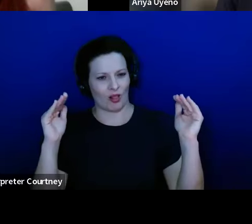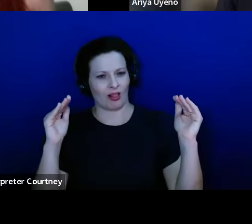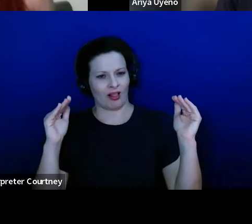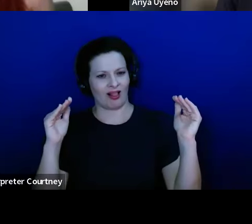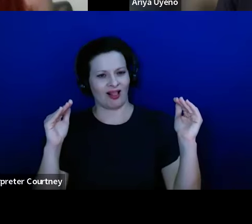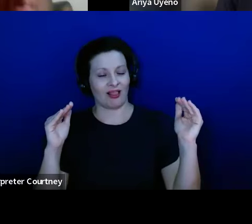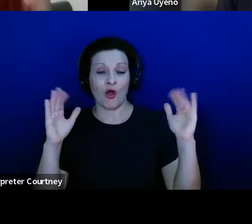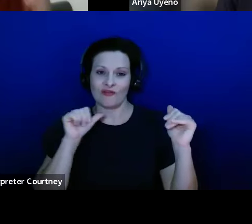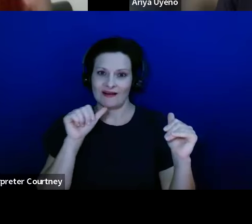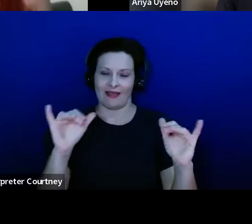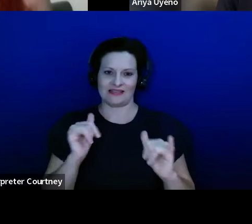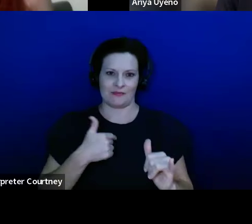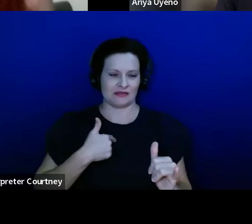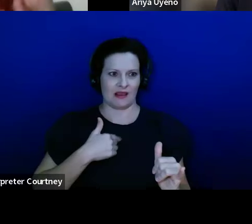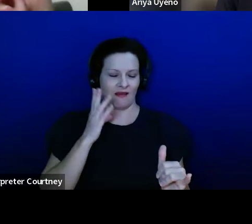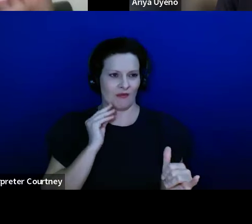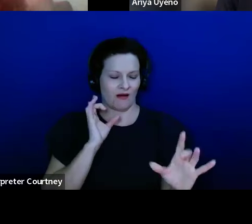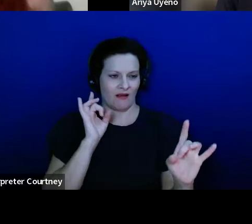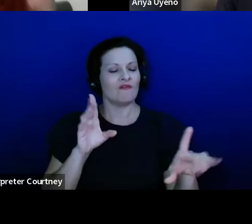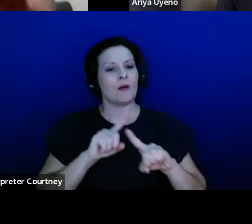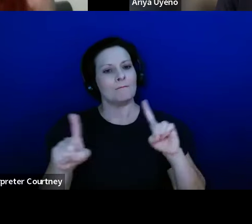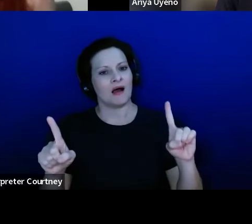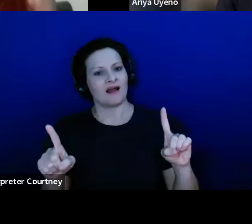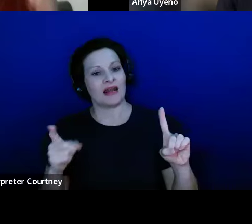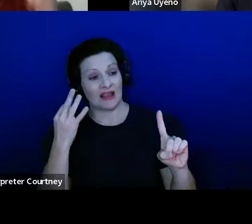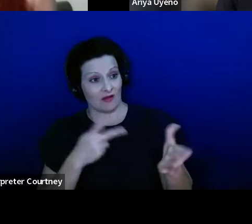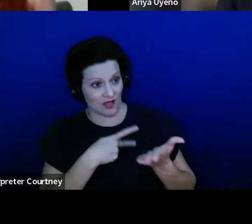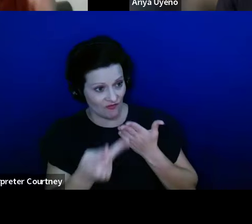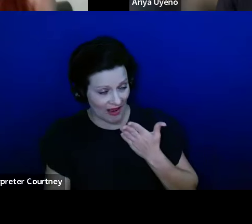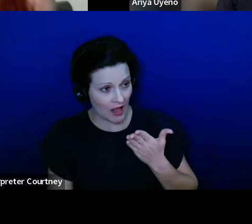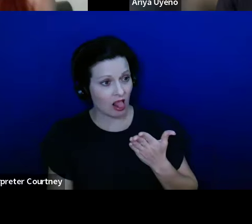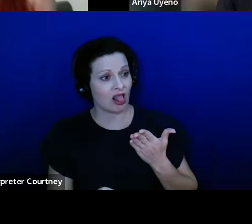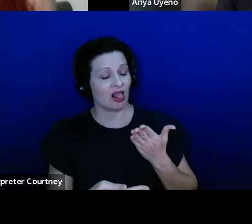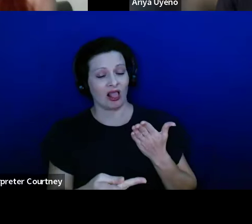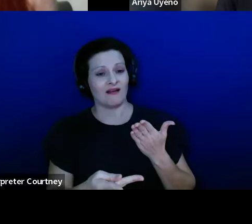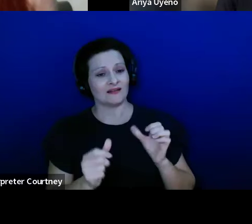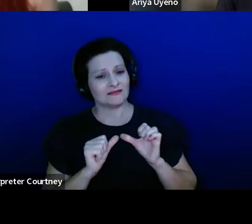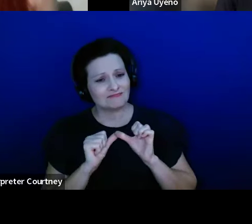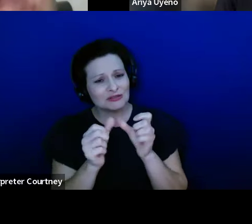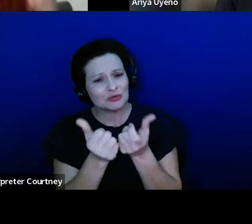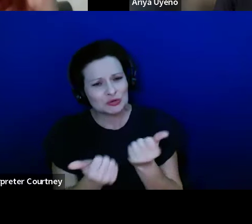I did. But even if you do, it's not over until you say, I'm going to dry again, no one can tell you